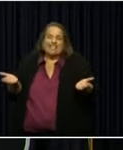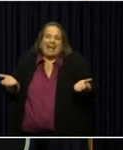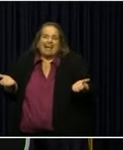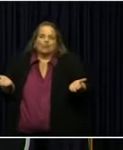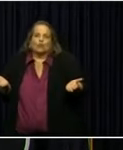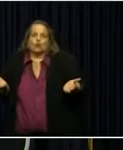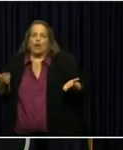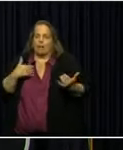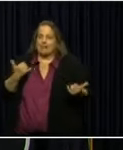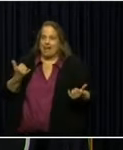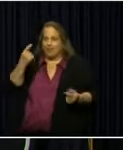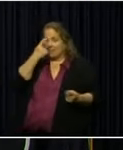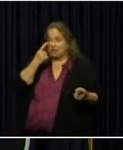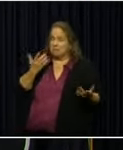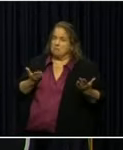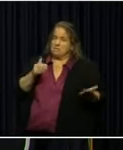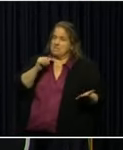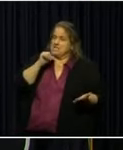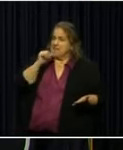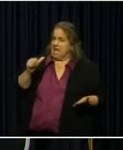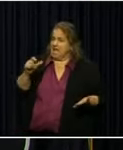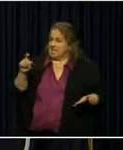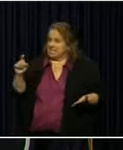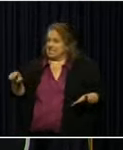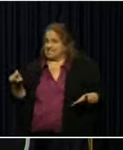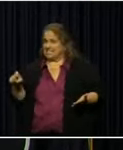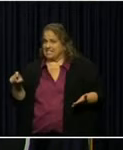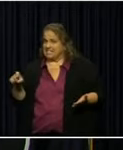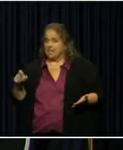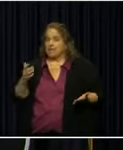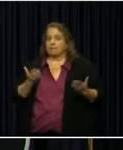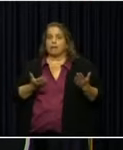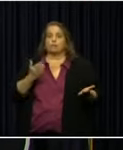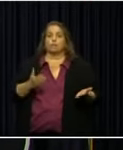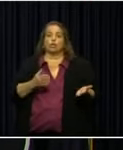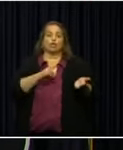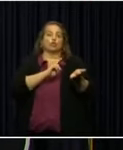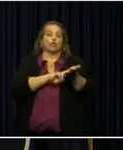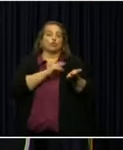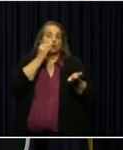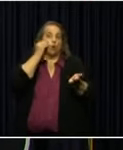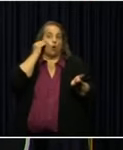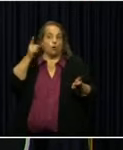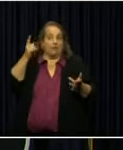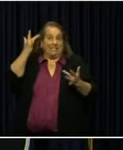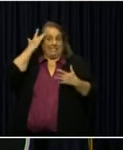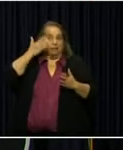NOR RIGHT NOW, YOU'RE REALLY -- [NOT AUDIBLE]